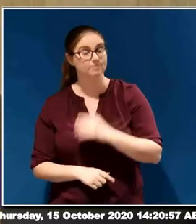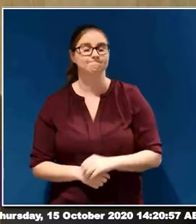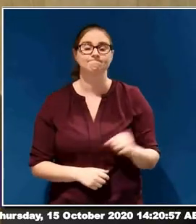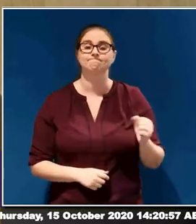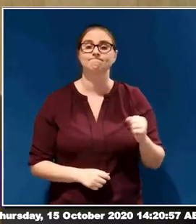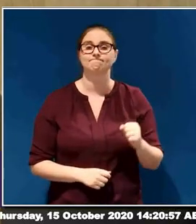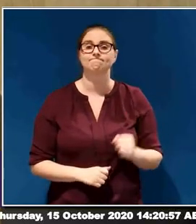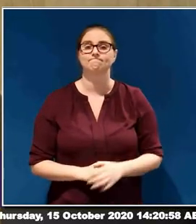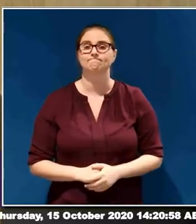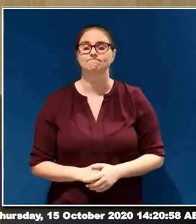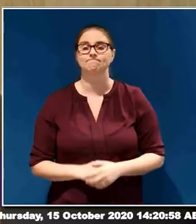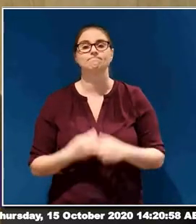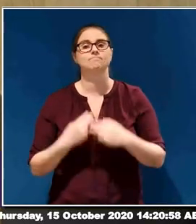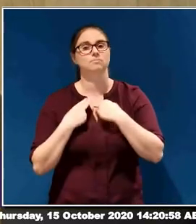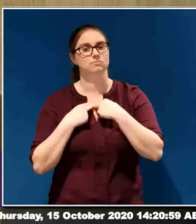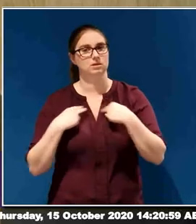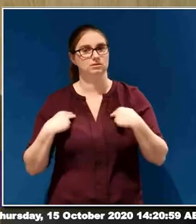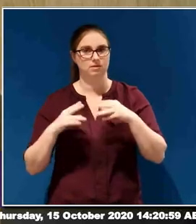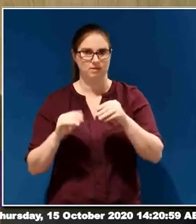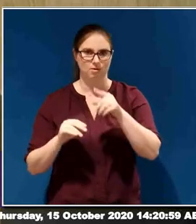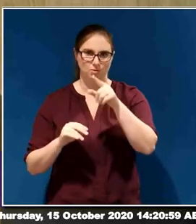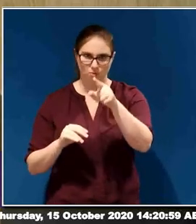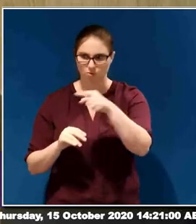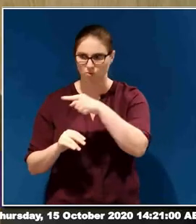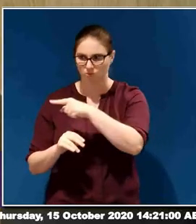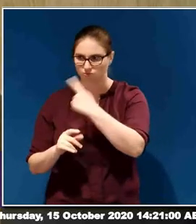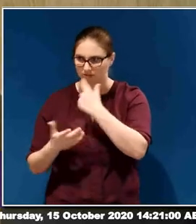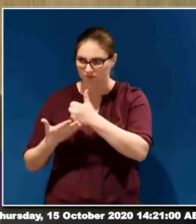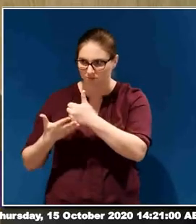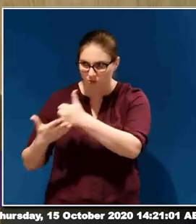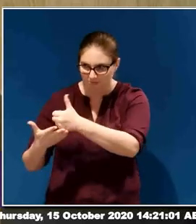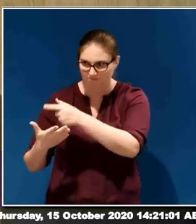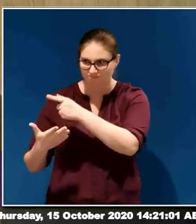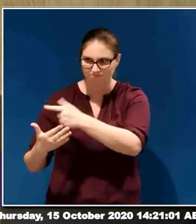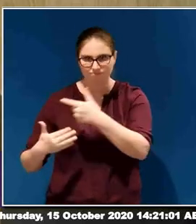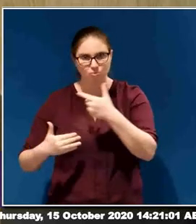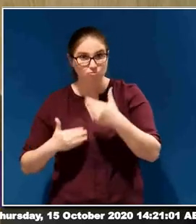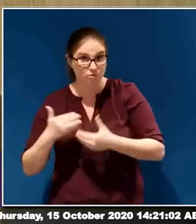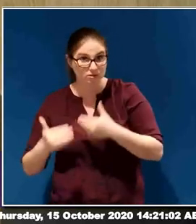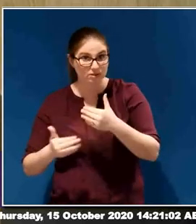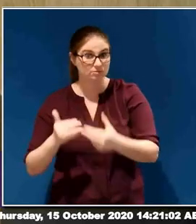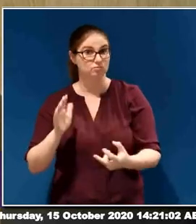the new enrolment at the new school? Yes. As you saw fit? Yes.